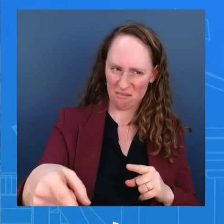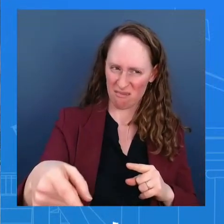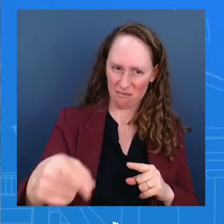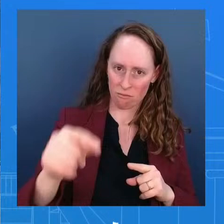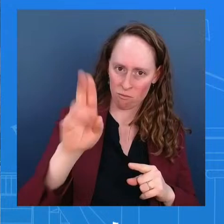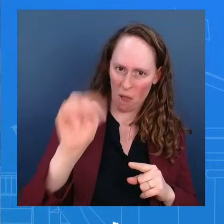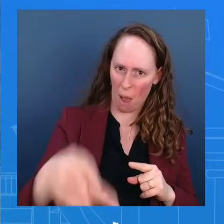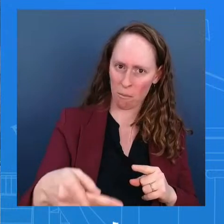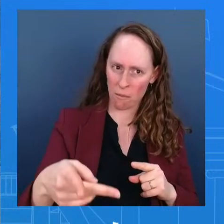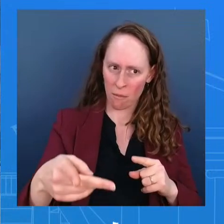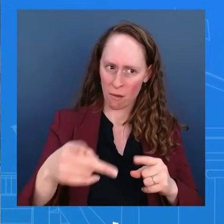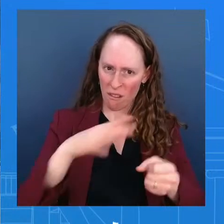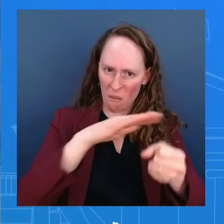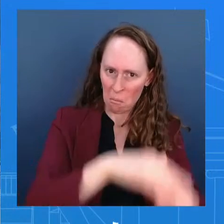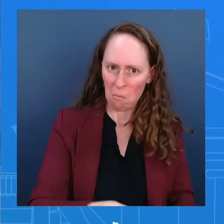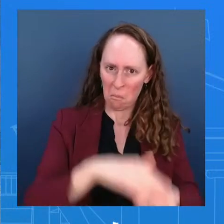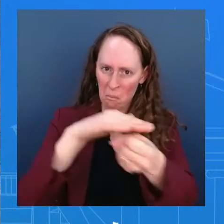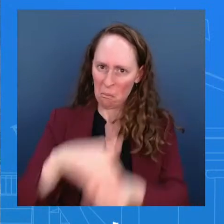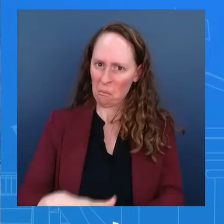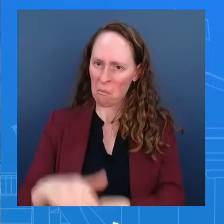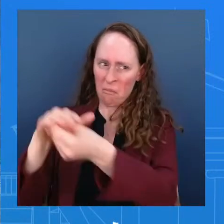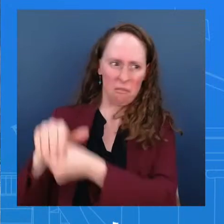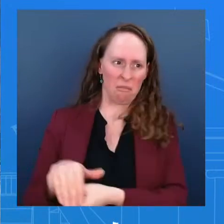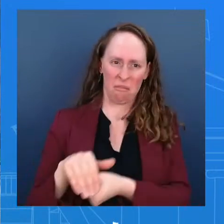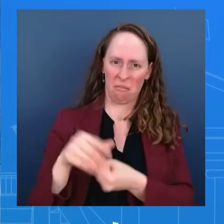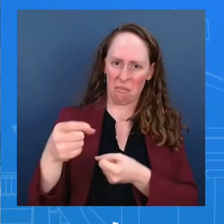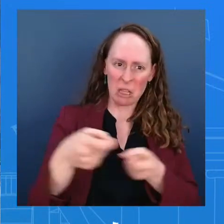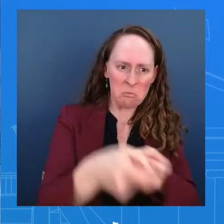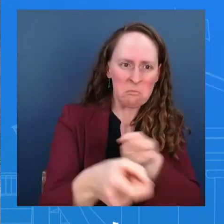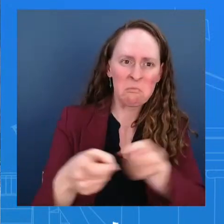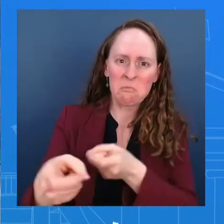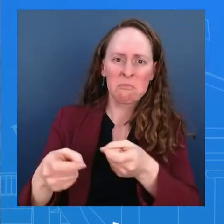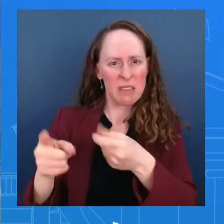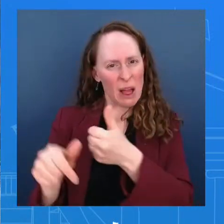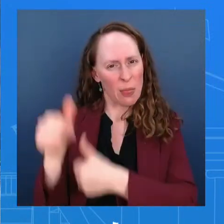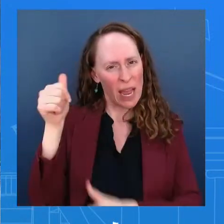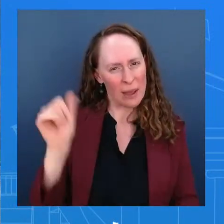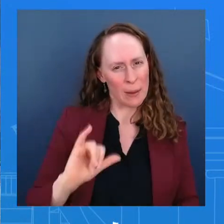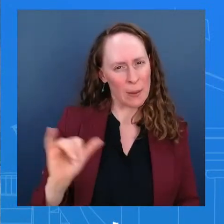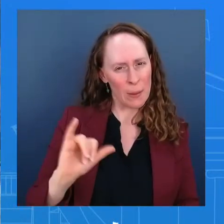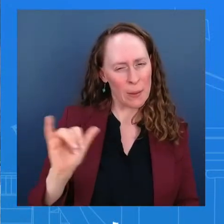How can you say that, by President Biden’s metric,